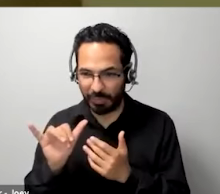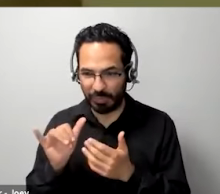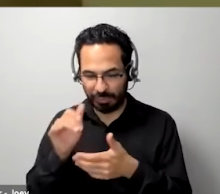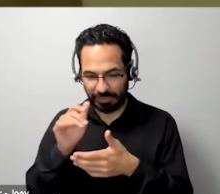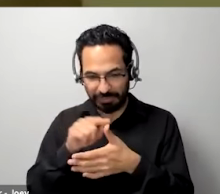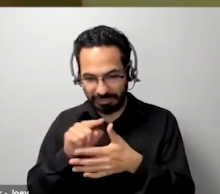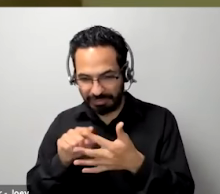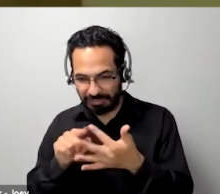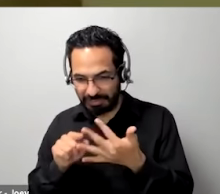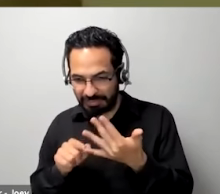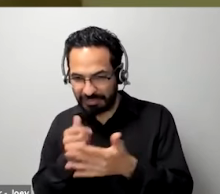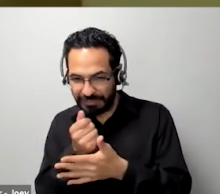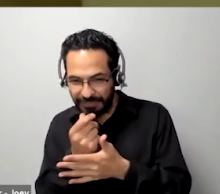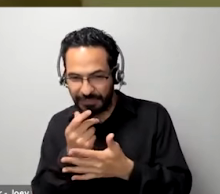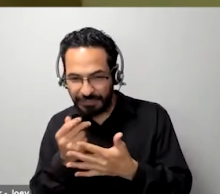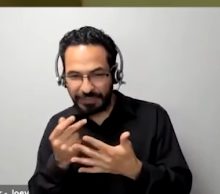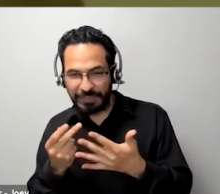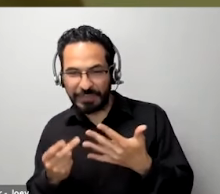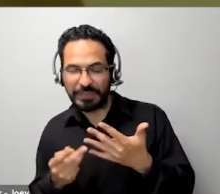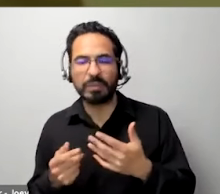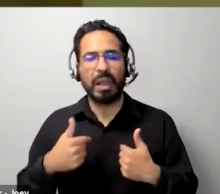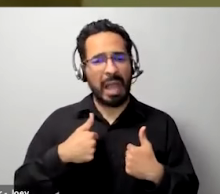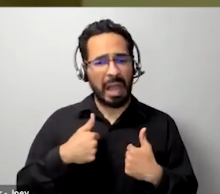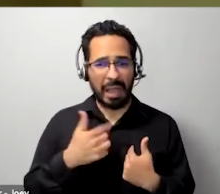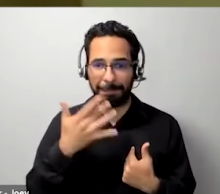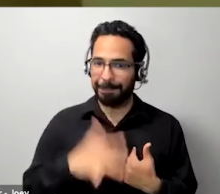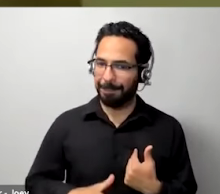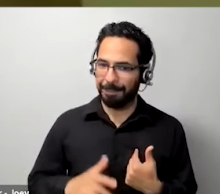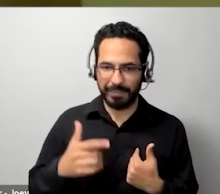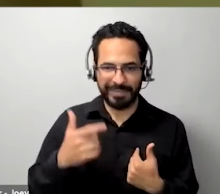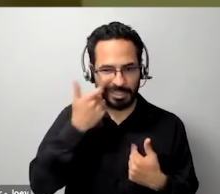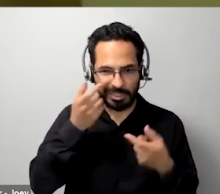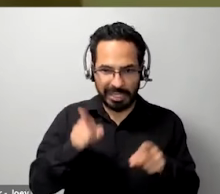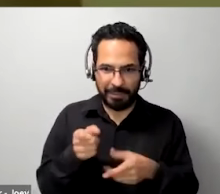I know, unfortunate, I just had this happen to me a couple weeks ago.